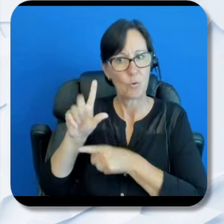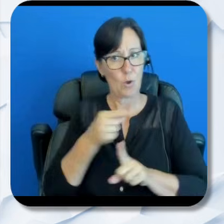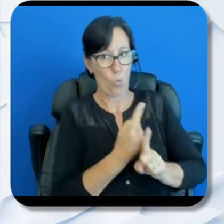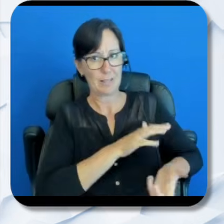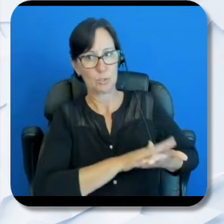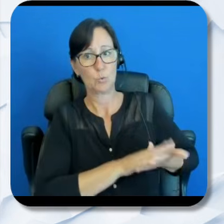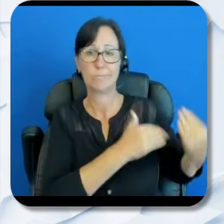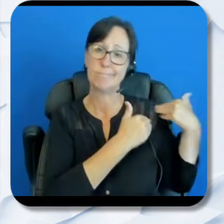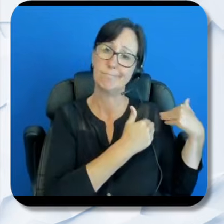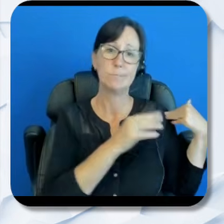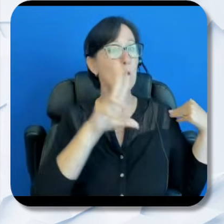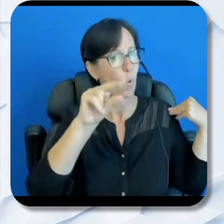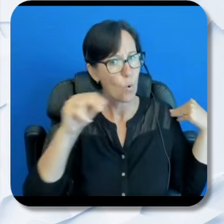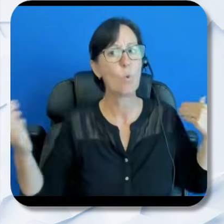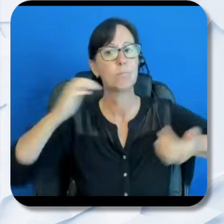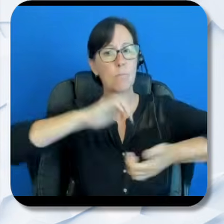Instead, it builds partnerships.